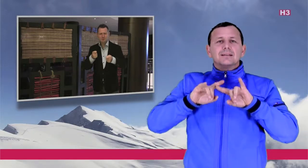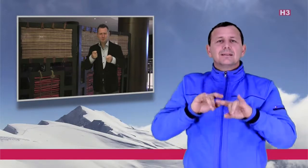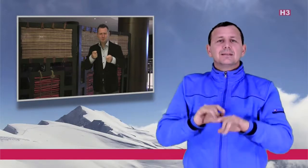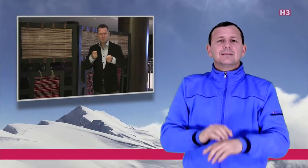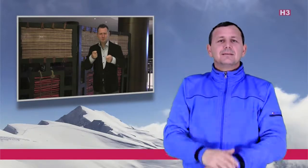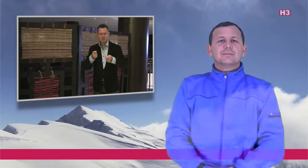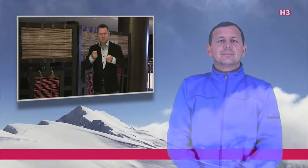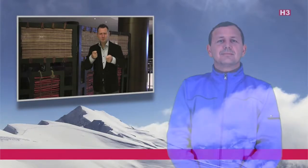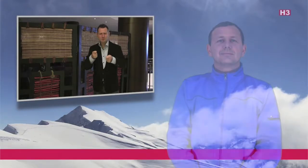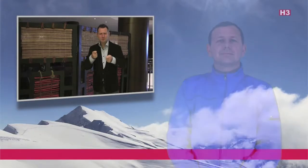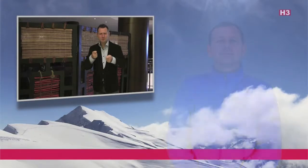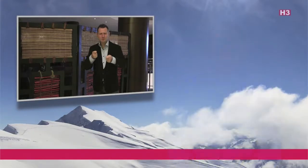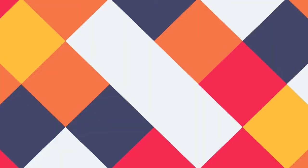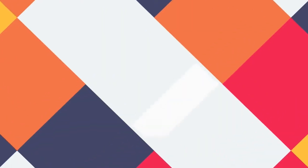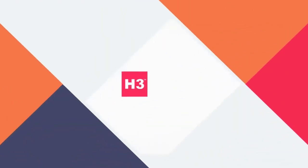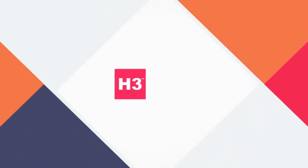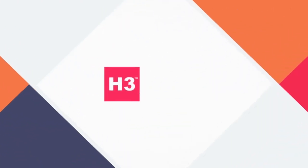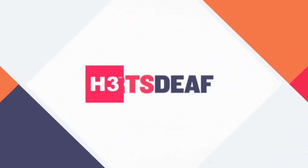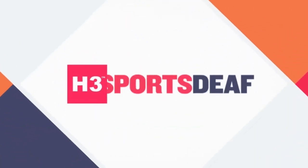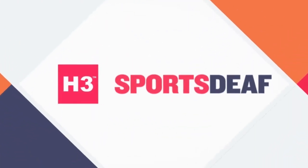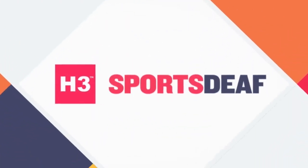here in Khanty-Mansiysk.